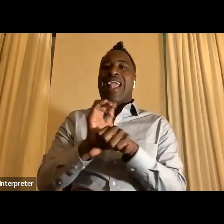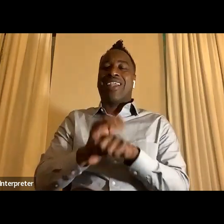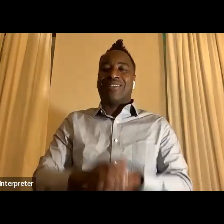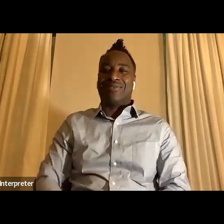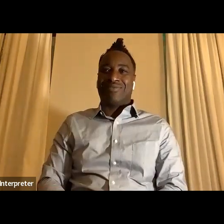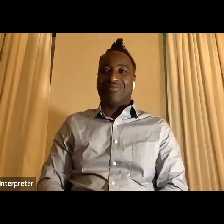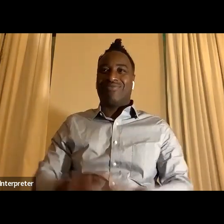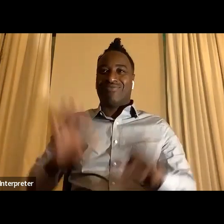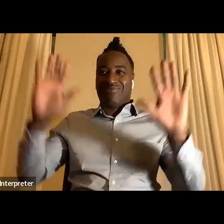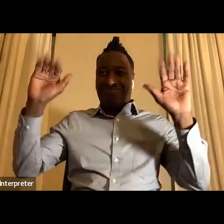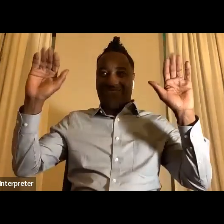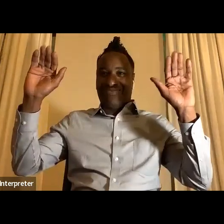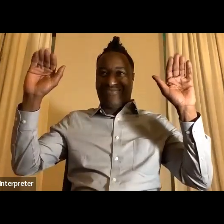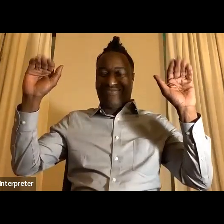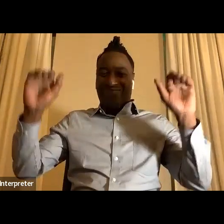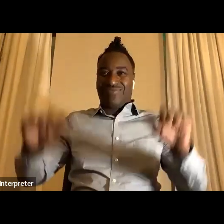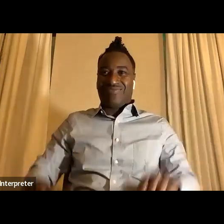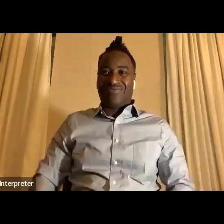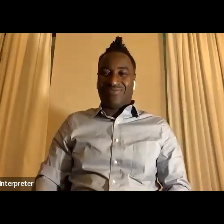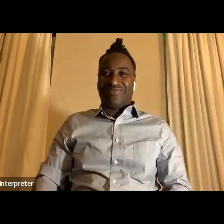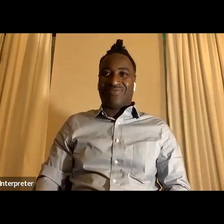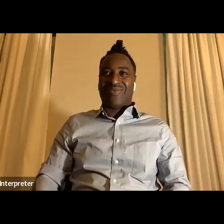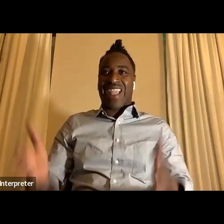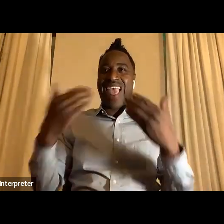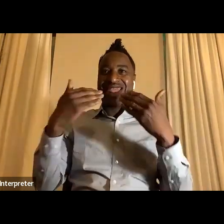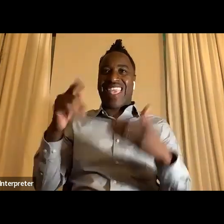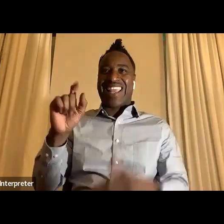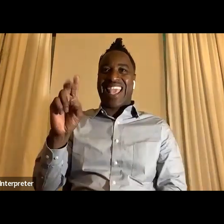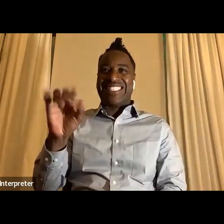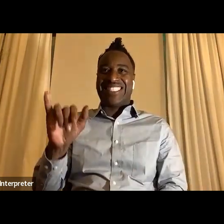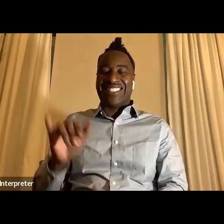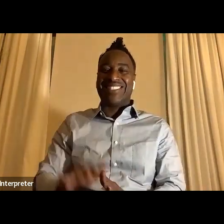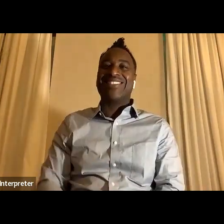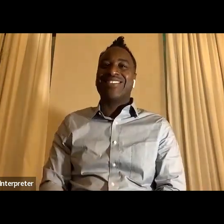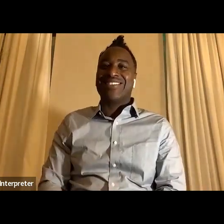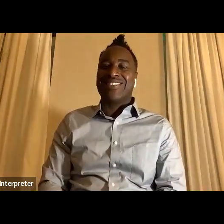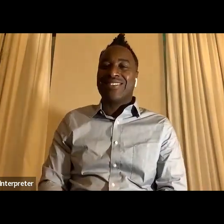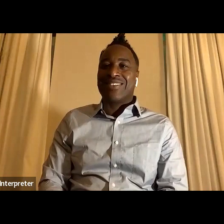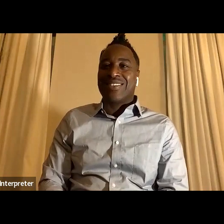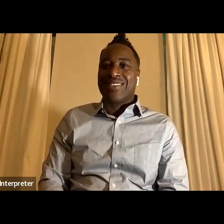and thank you, Lexi. Yeah, thanks. Thank you. Congratulations.